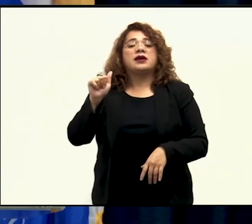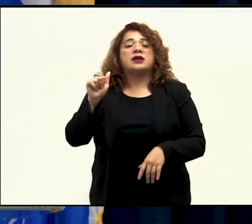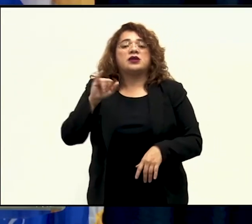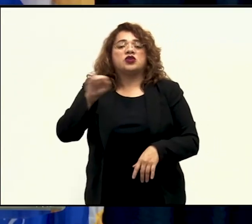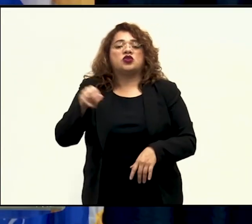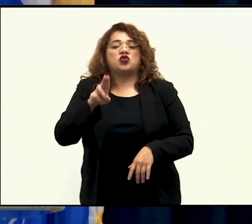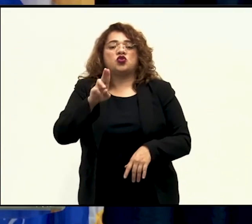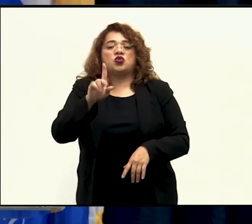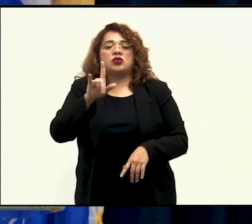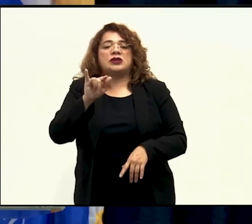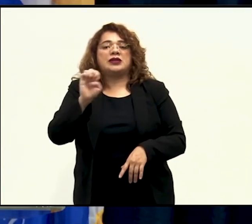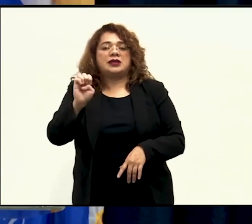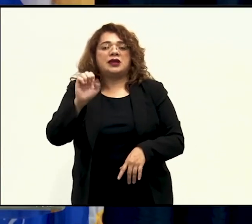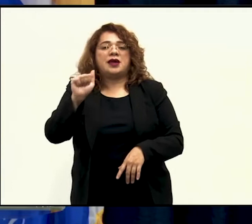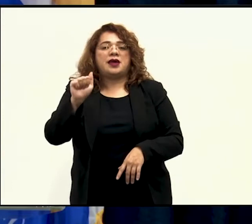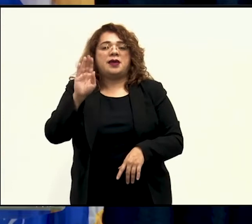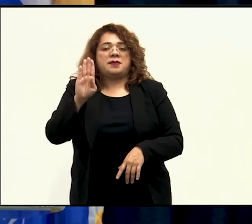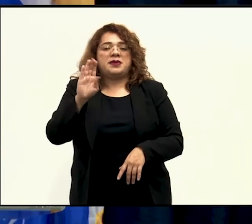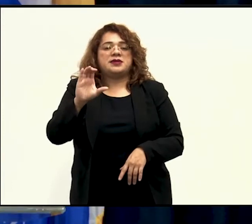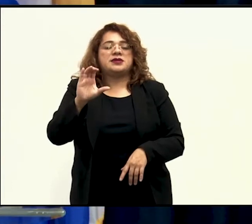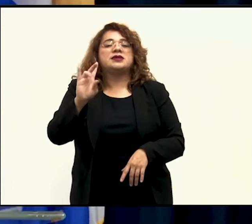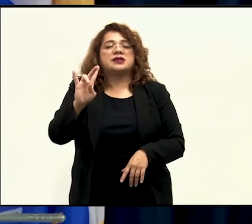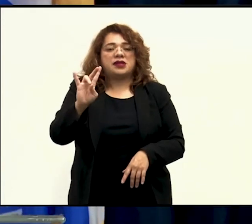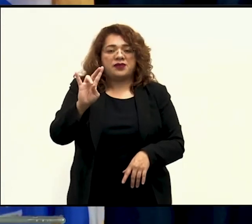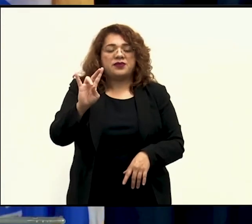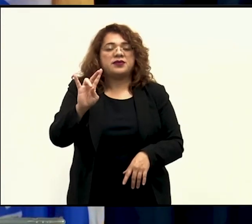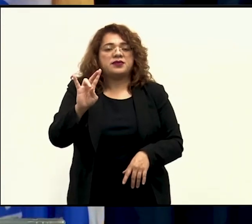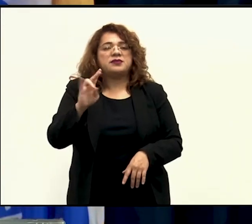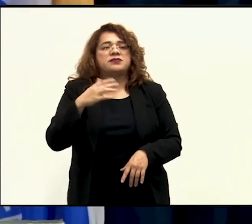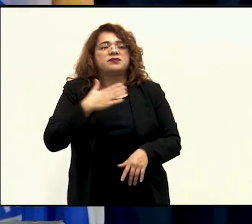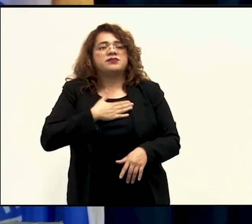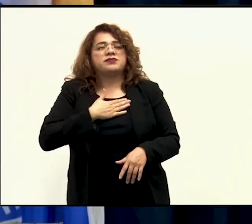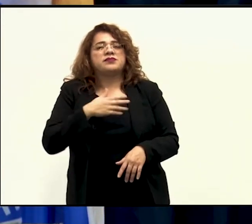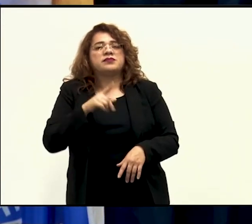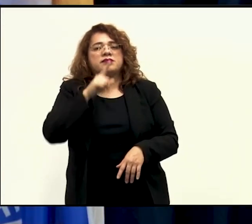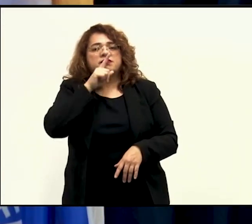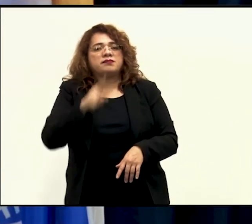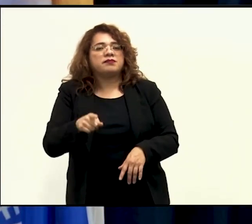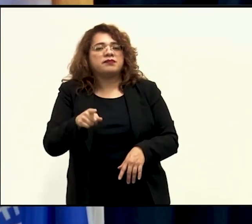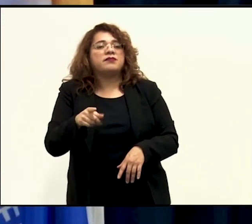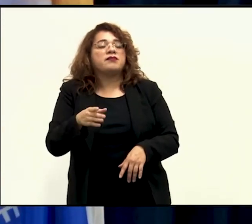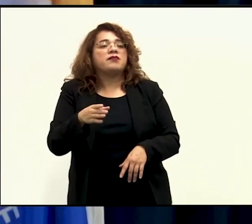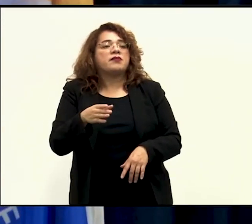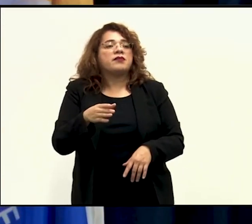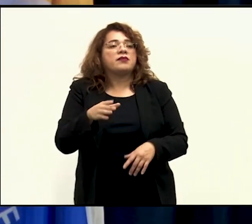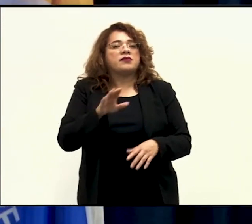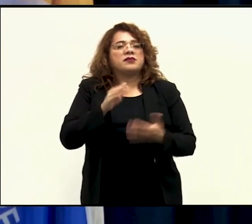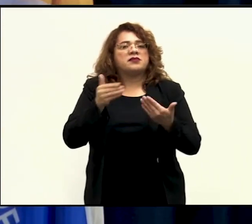Julie go ahead and unmute yourself and ask your question.